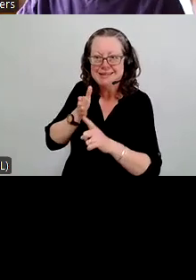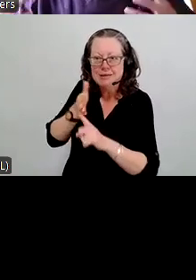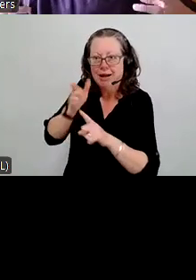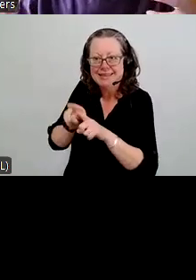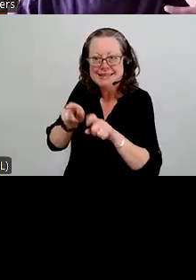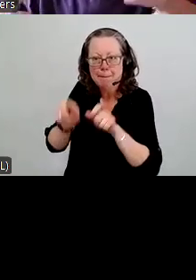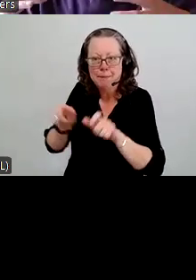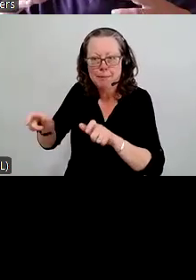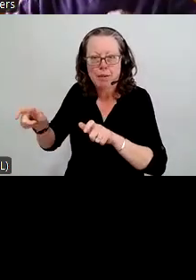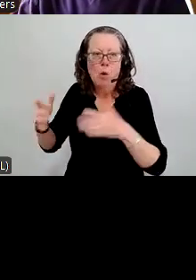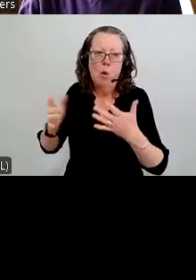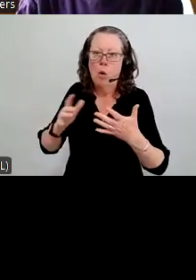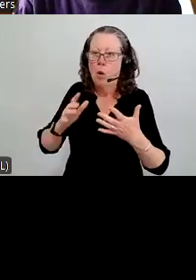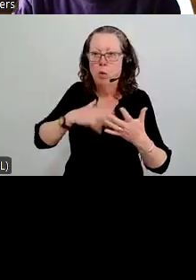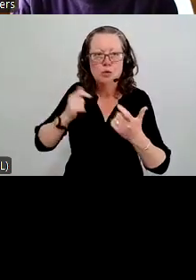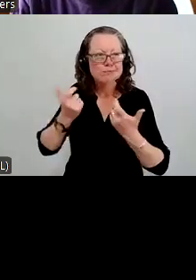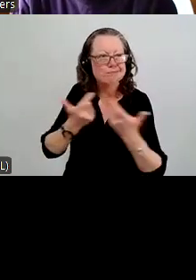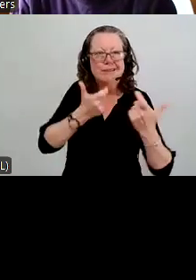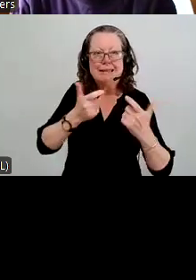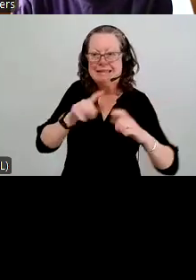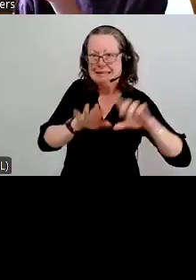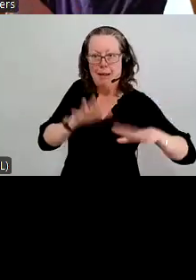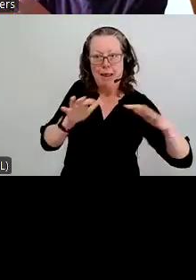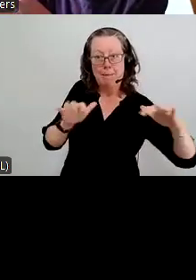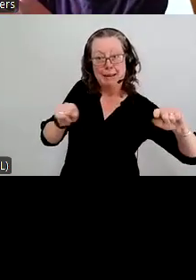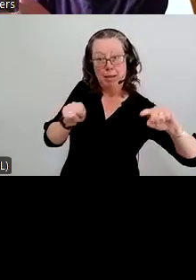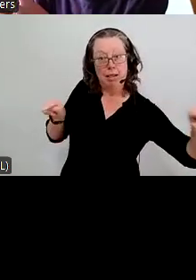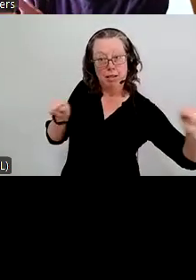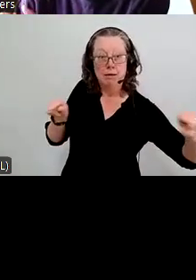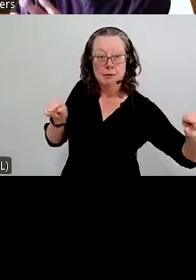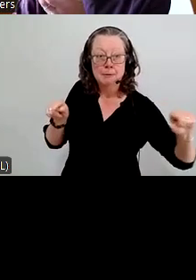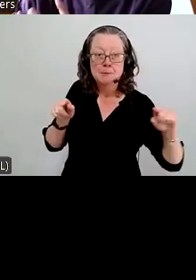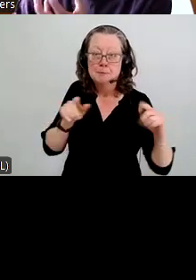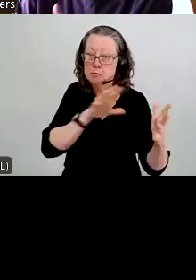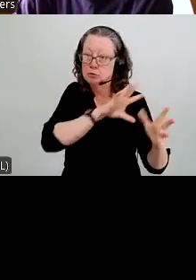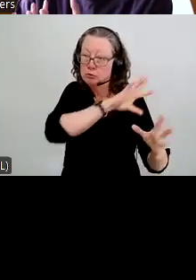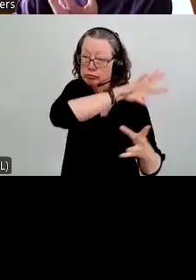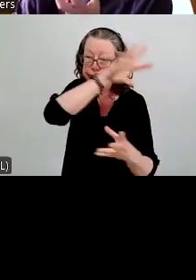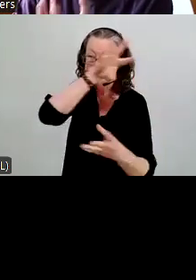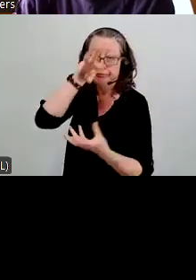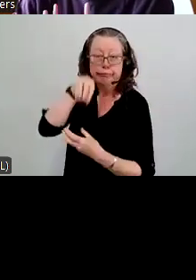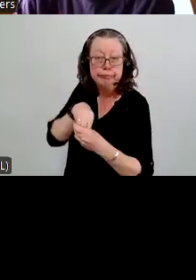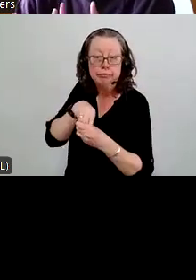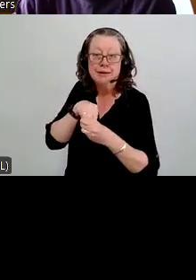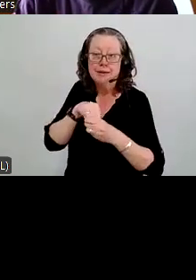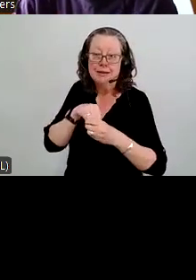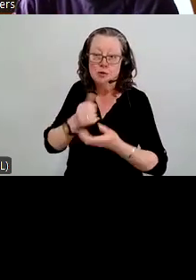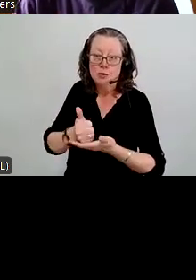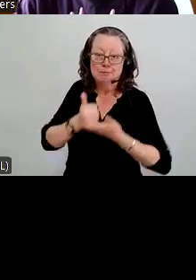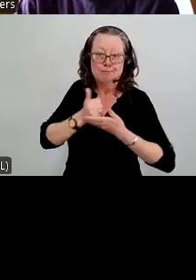All that data can go into your dataset, and we can use it in the advertising. That's the core reason why you would use